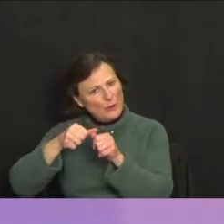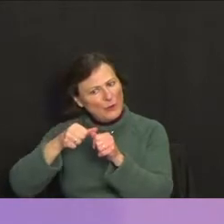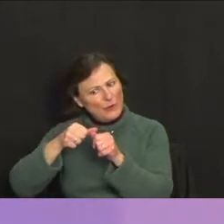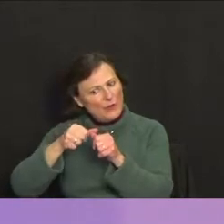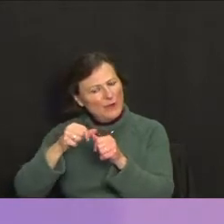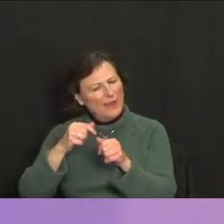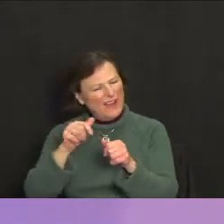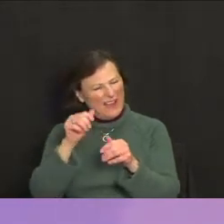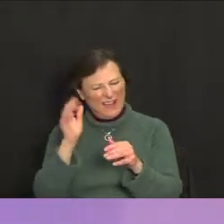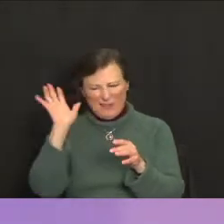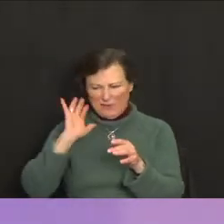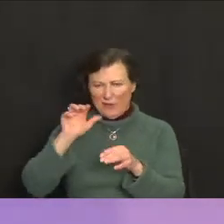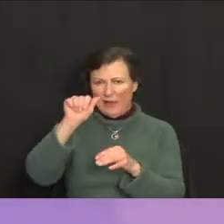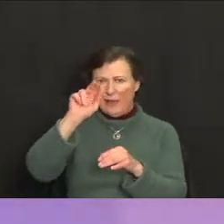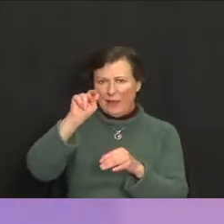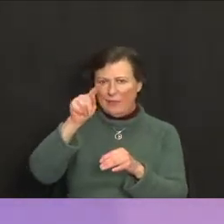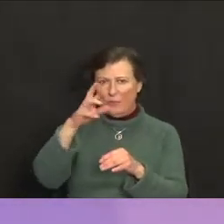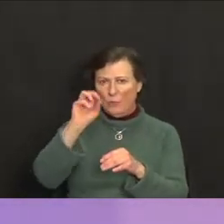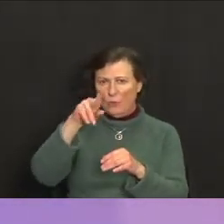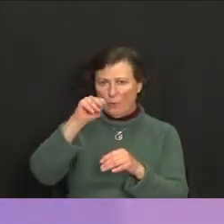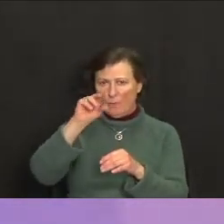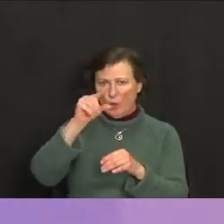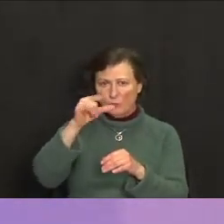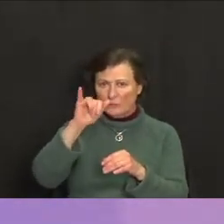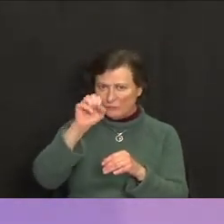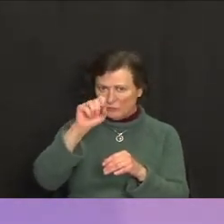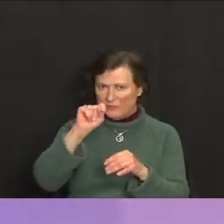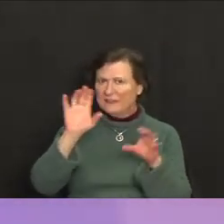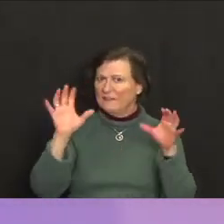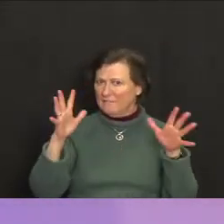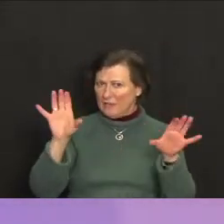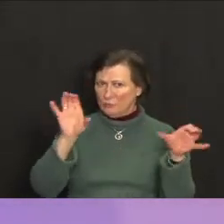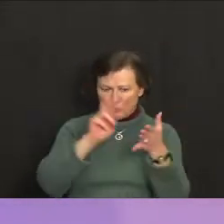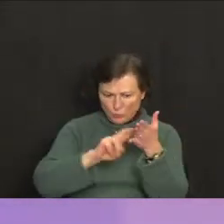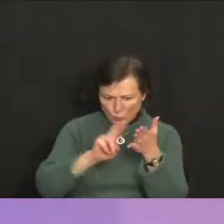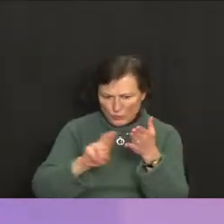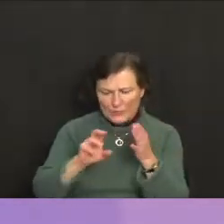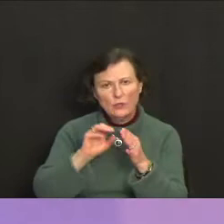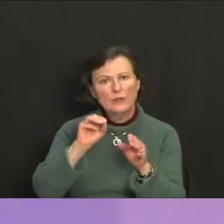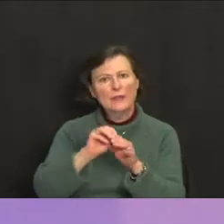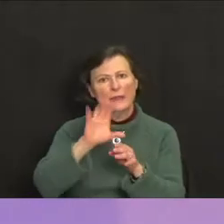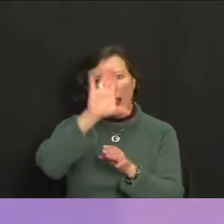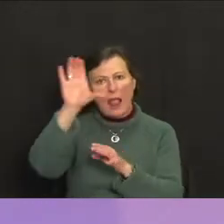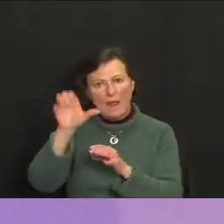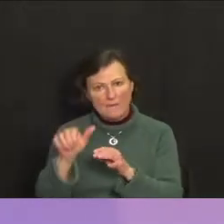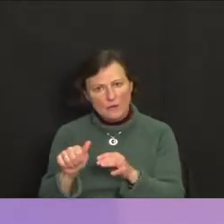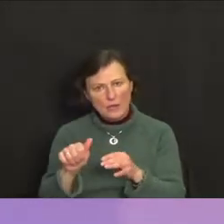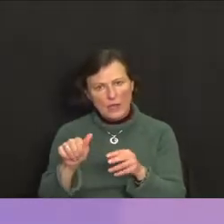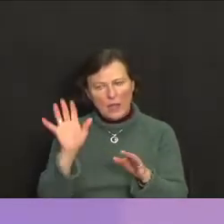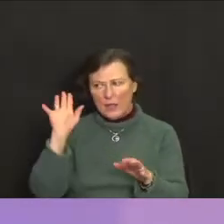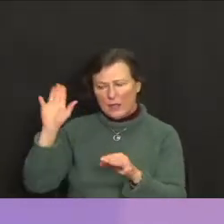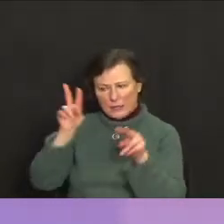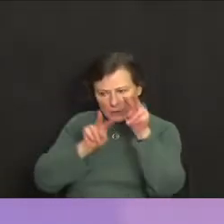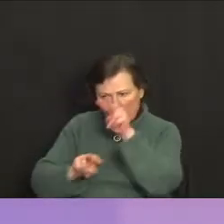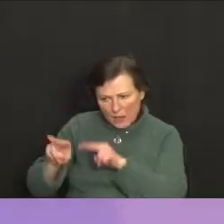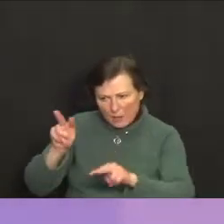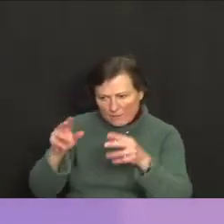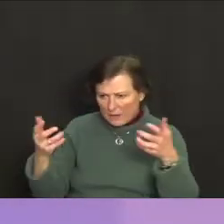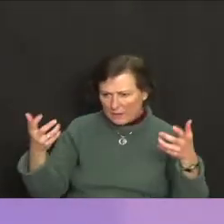research in 20th century Africa, whose observations fit what I was reading about eastern Europe. Europe